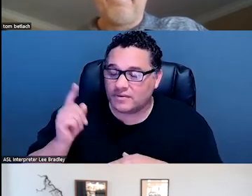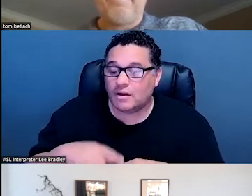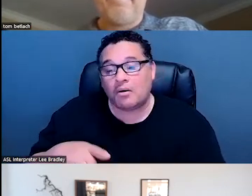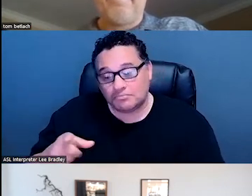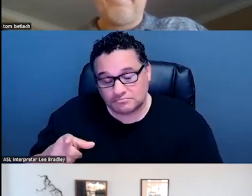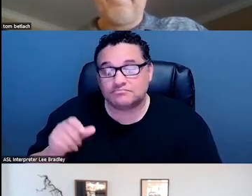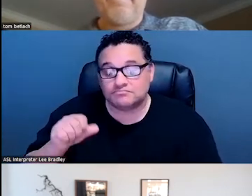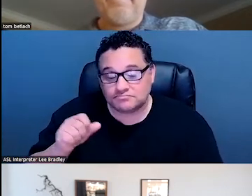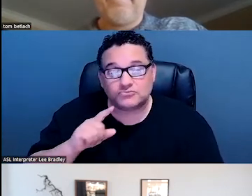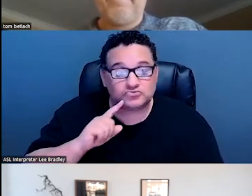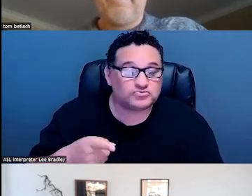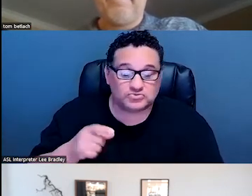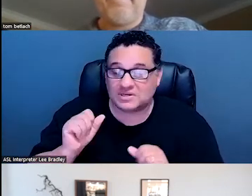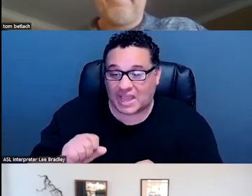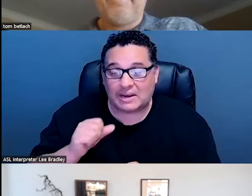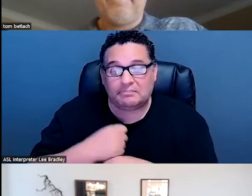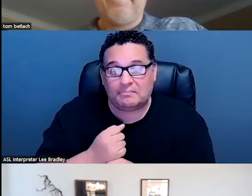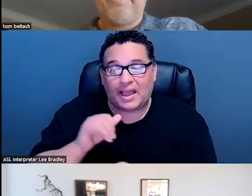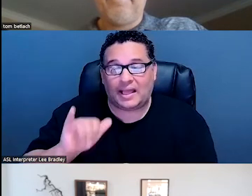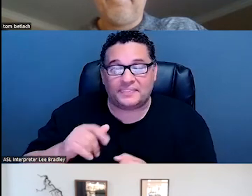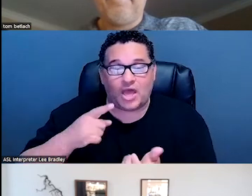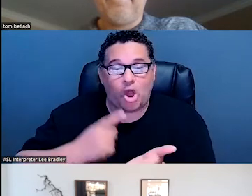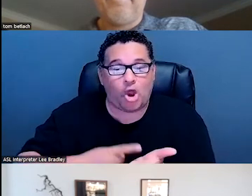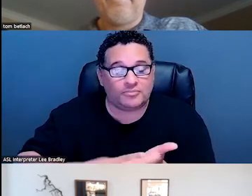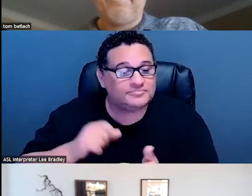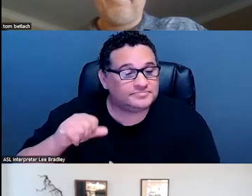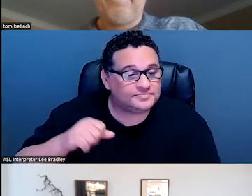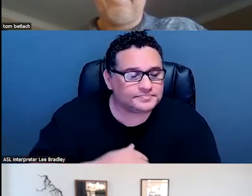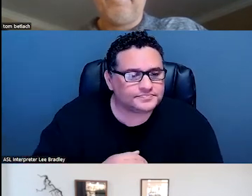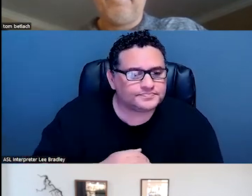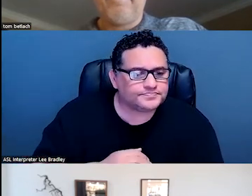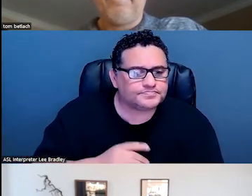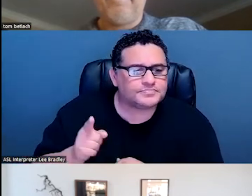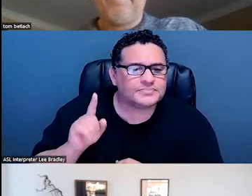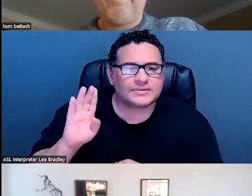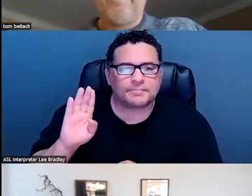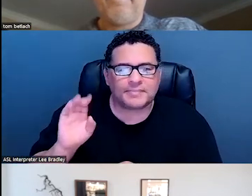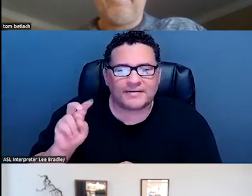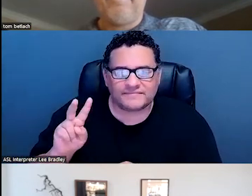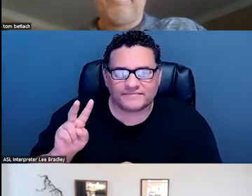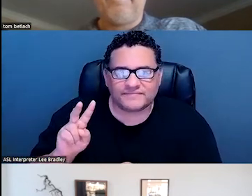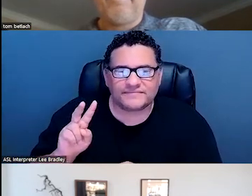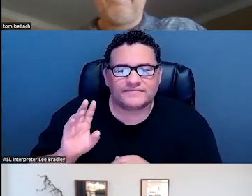BECAUSE I THINK CERTAINLY IN THE